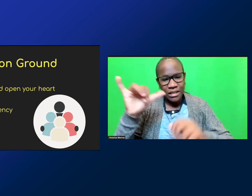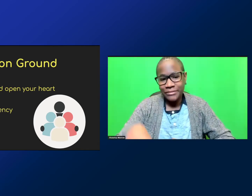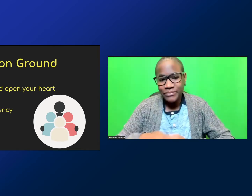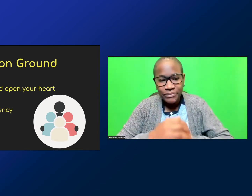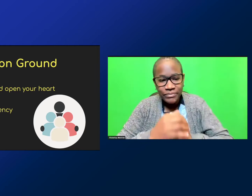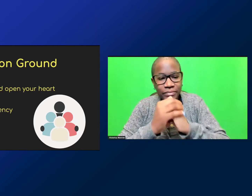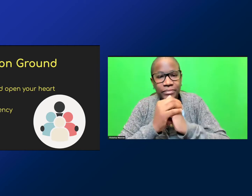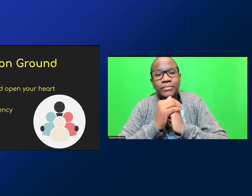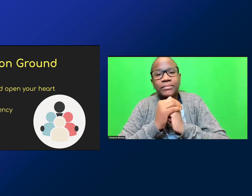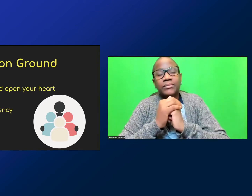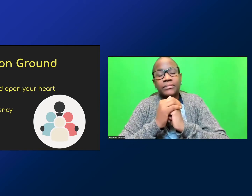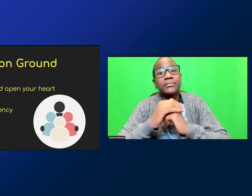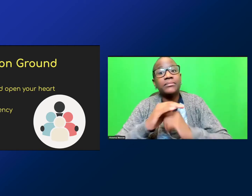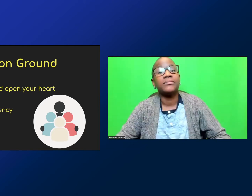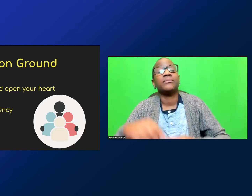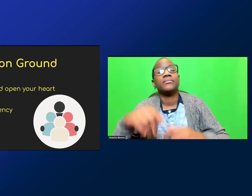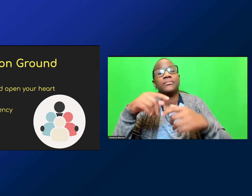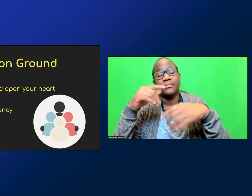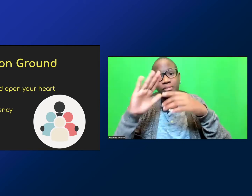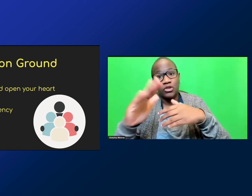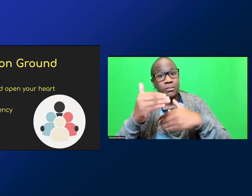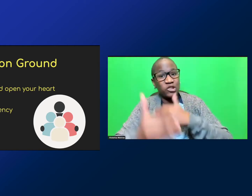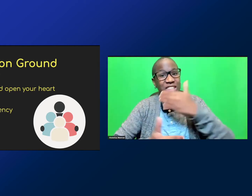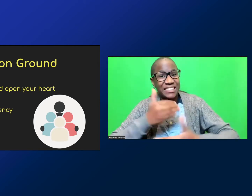and this type of unfiltered transparency is vital to a healthy discussion of this nature